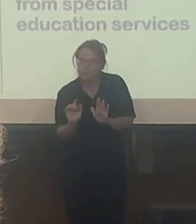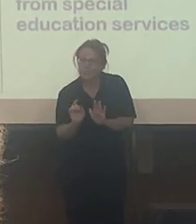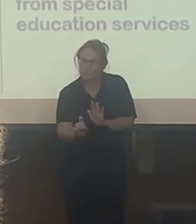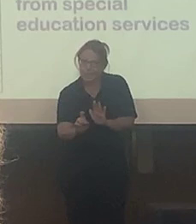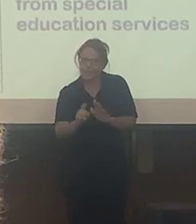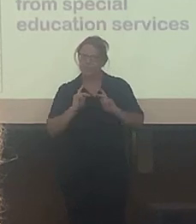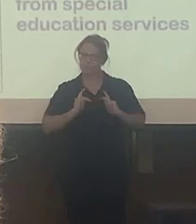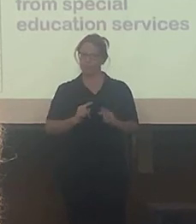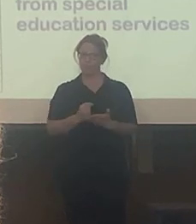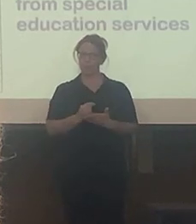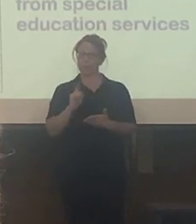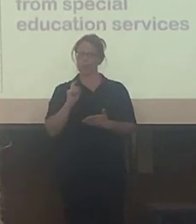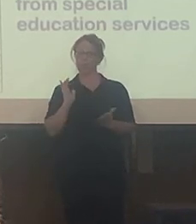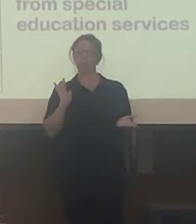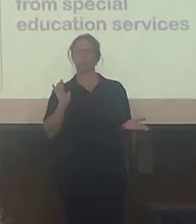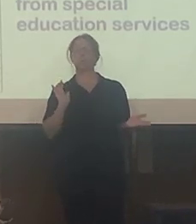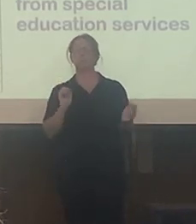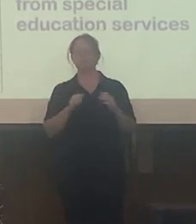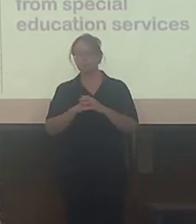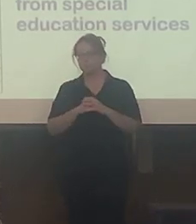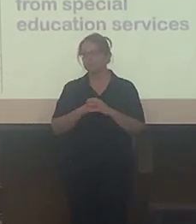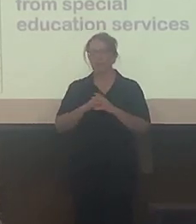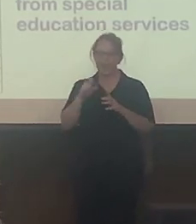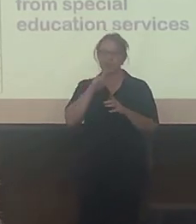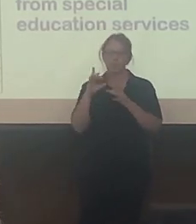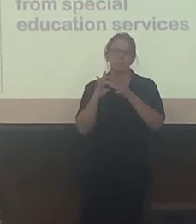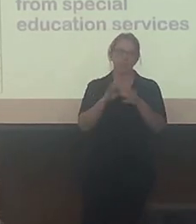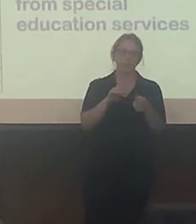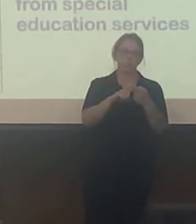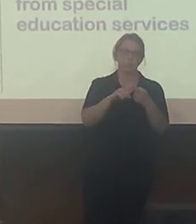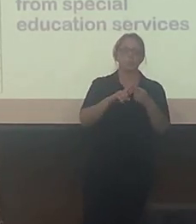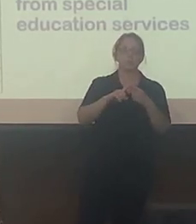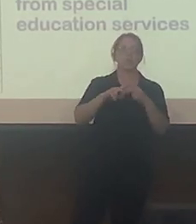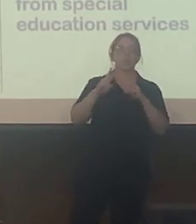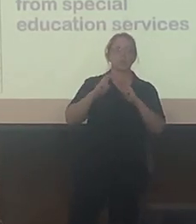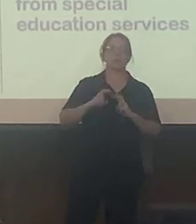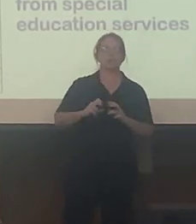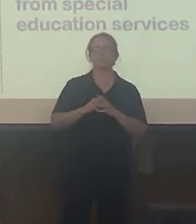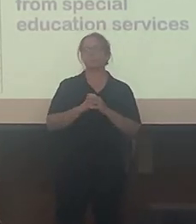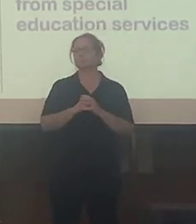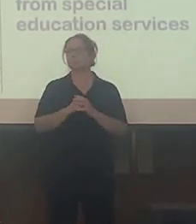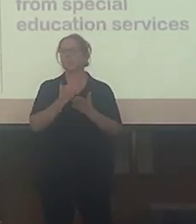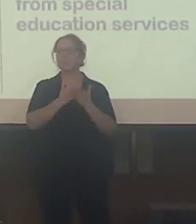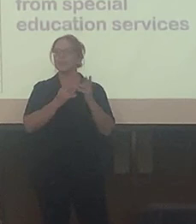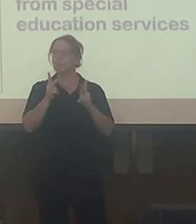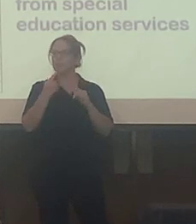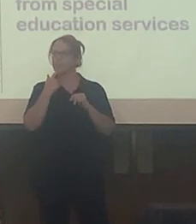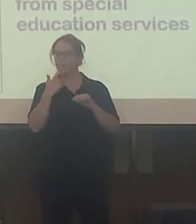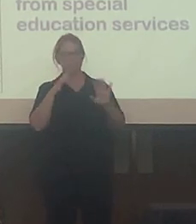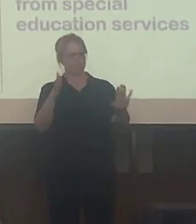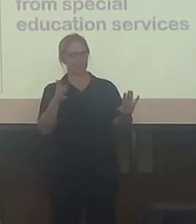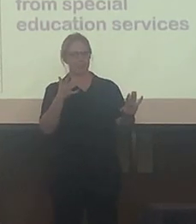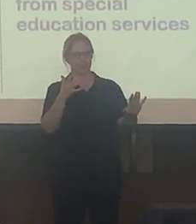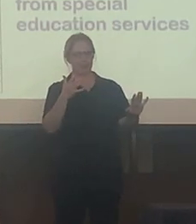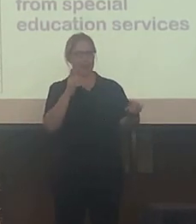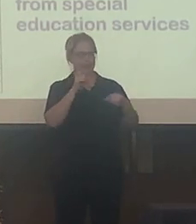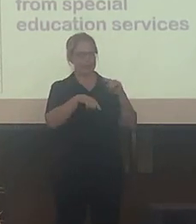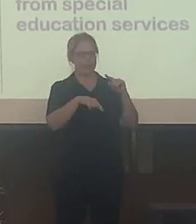yes or no yeah yeah and and so people will say well i can't get better eyes check every year well